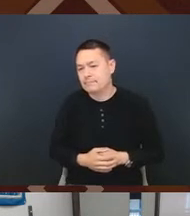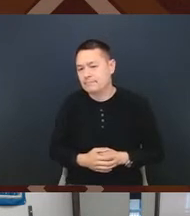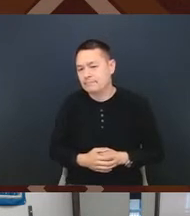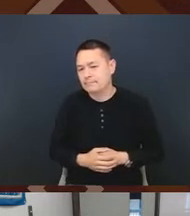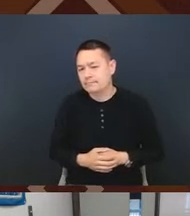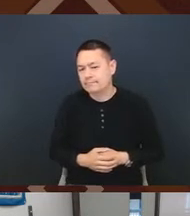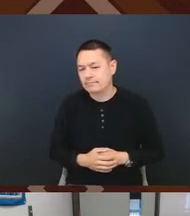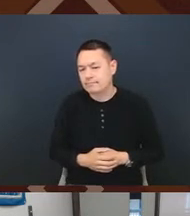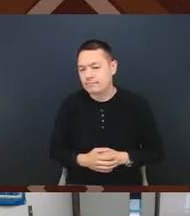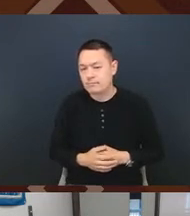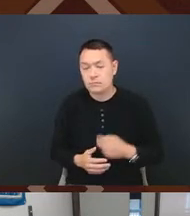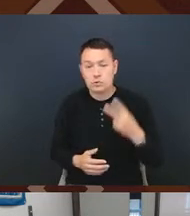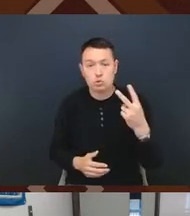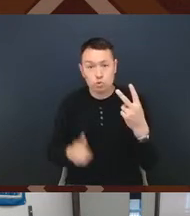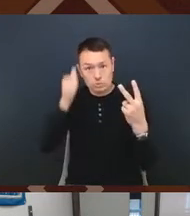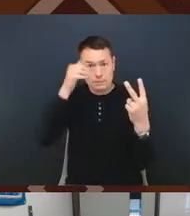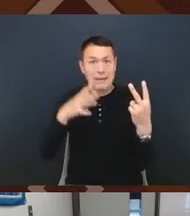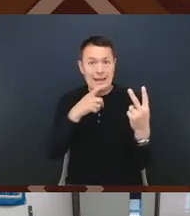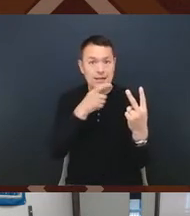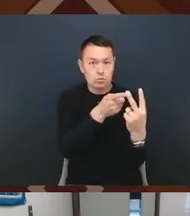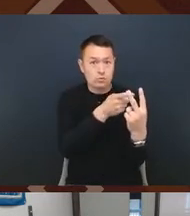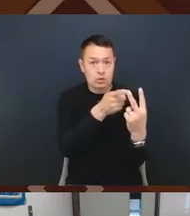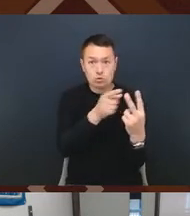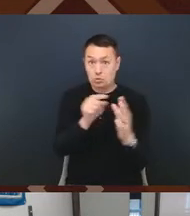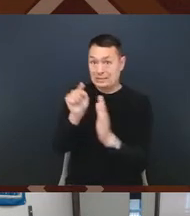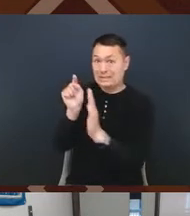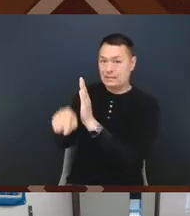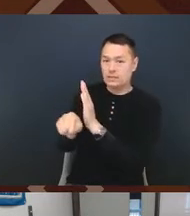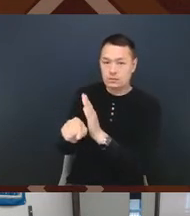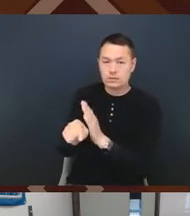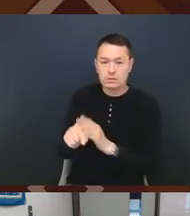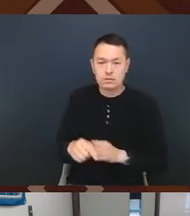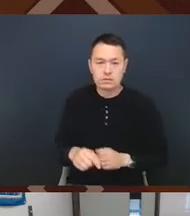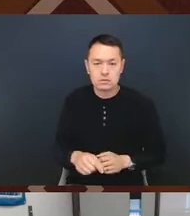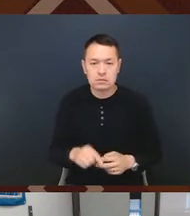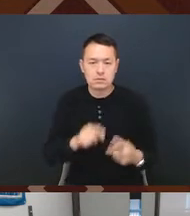the two men killed Vincent Chen, one man, how the other one swung the bat.